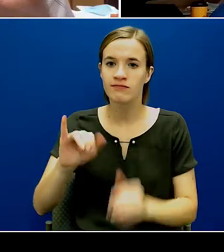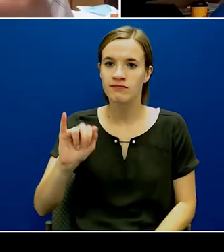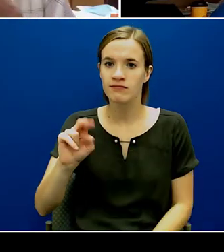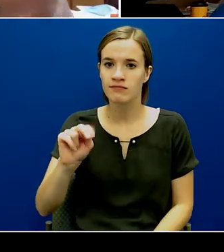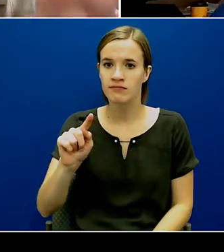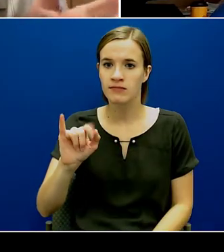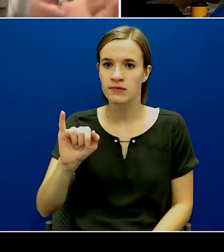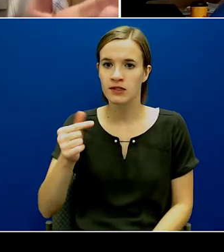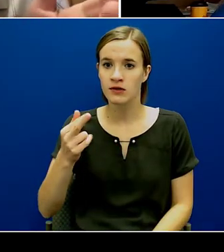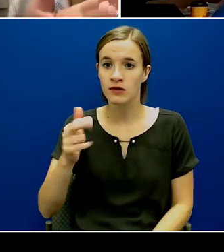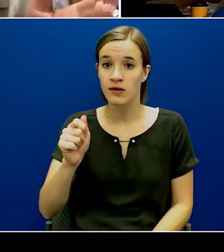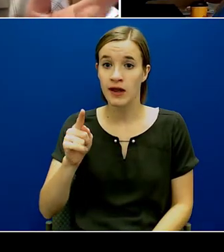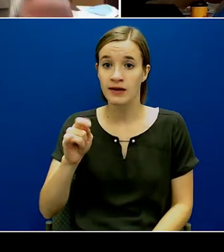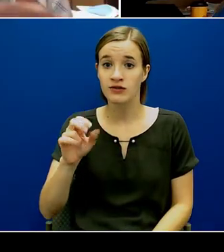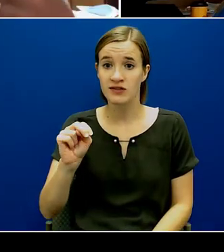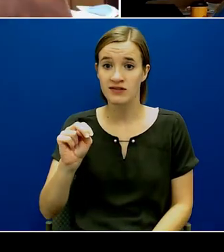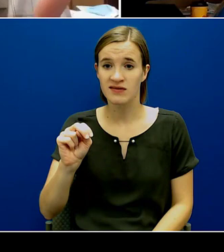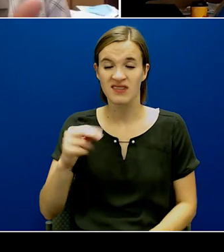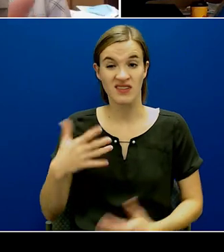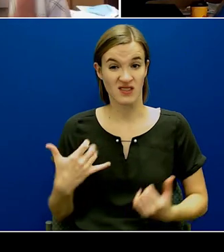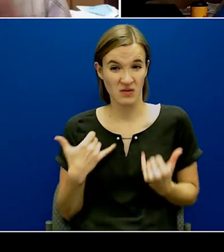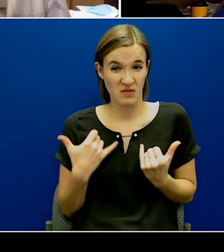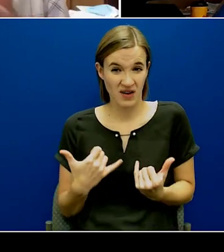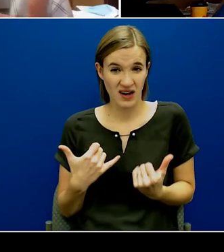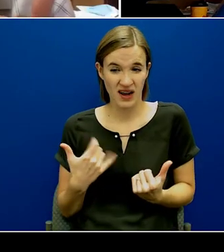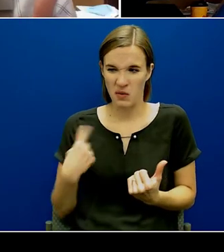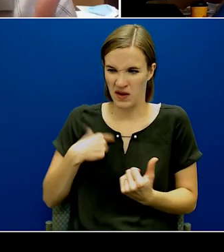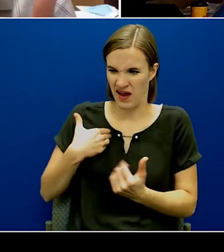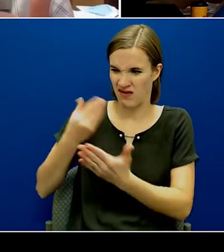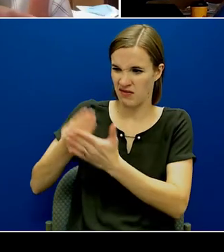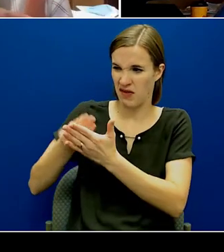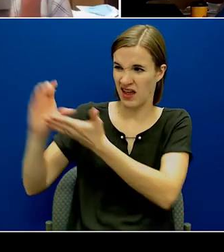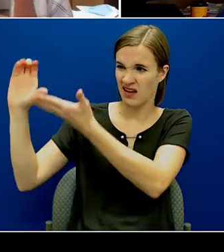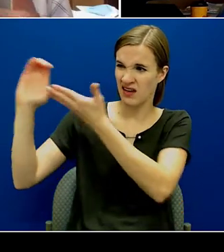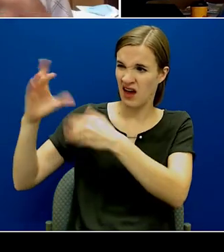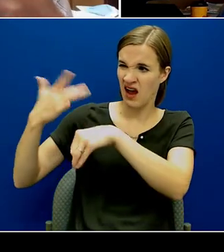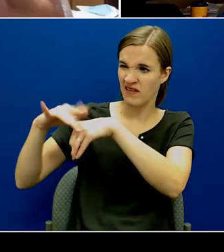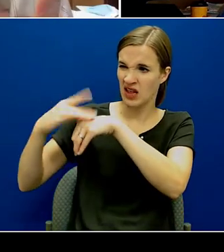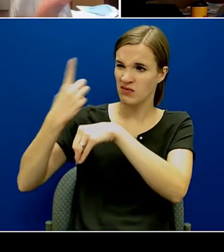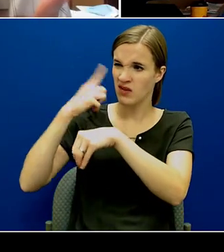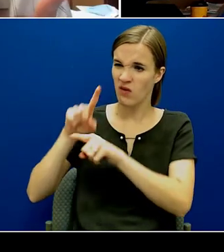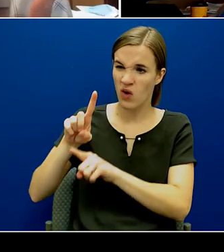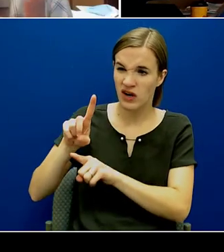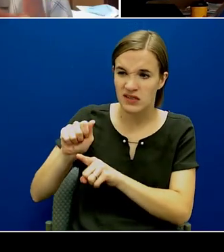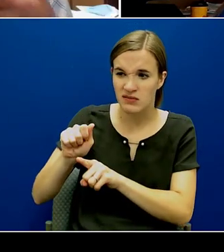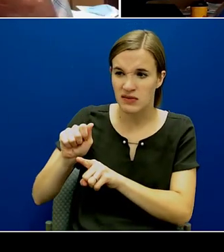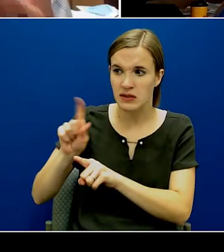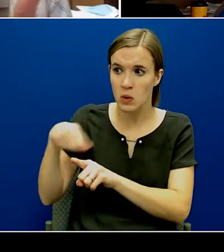we want to do. I always appreciated, again, I use the example of the state of Washington I know in their, their state rules and